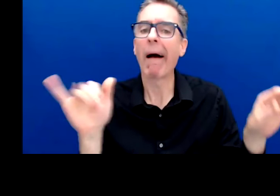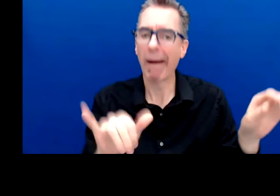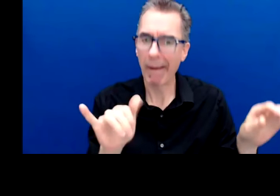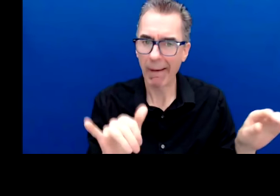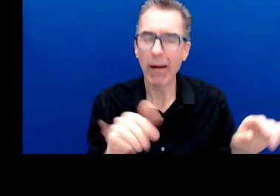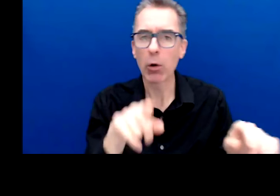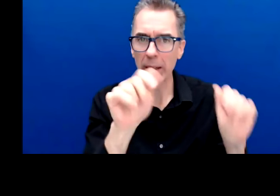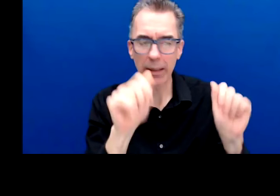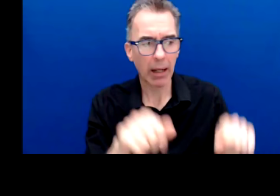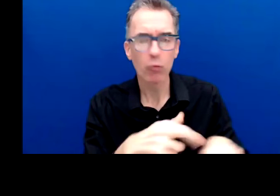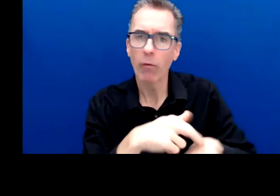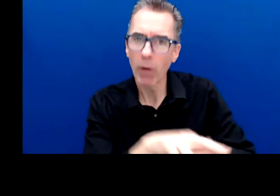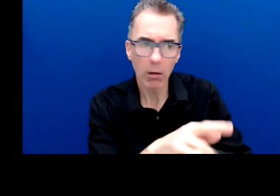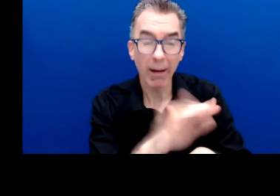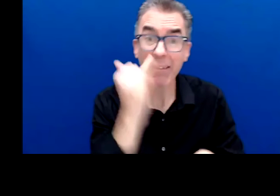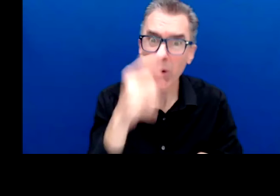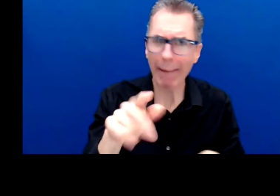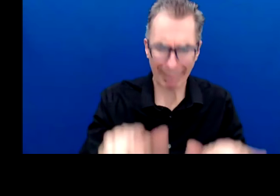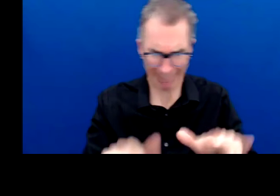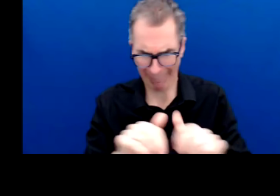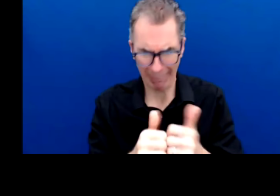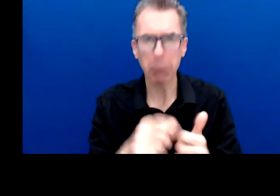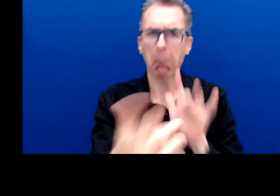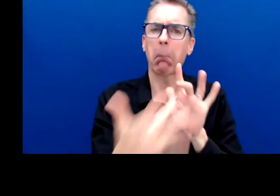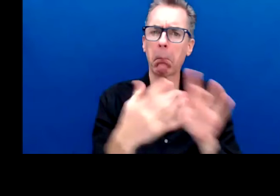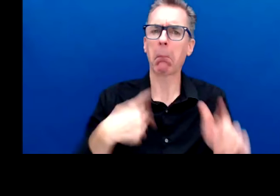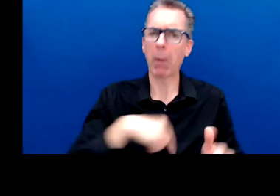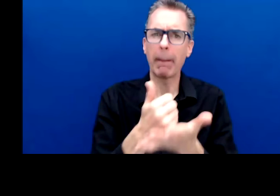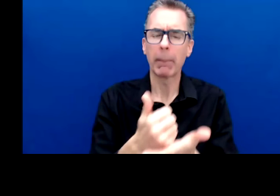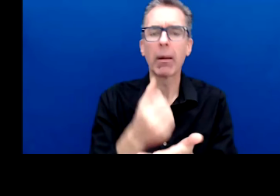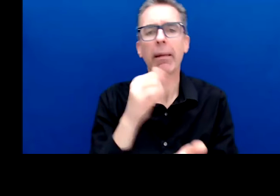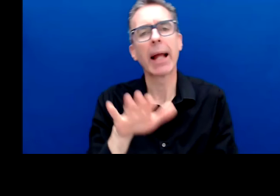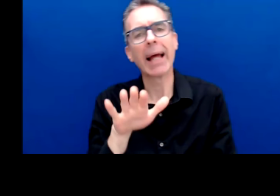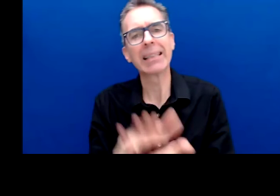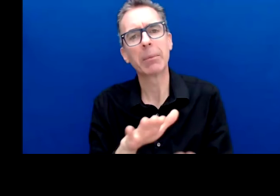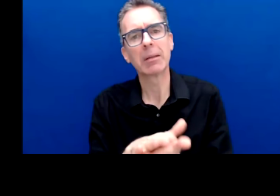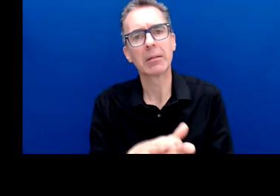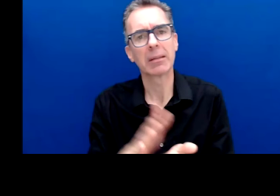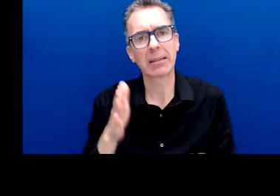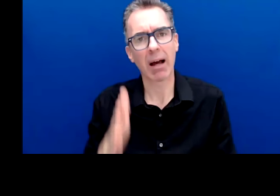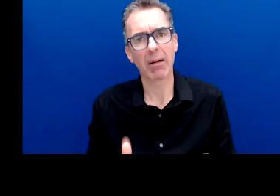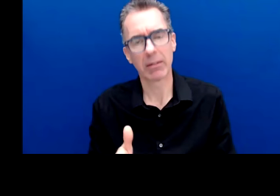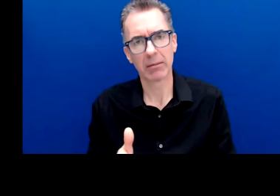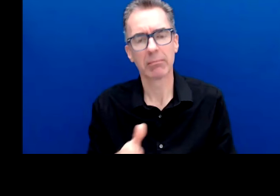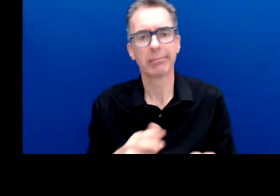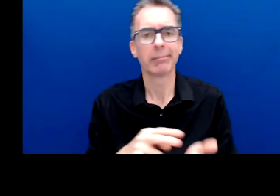just let us know. To do’s. Those are more academic side. Those are something that anything that will be handling on the counselor end.